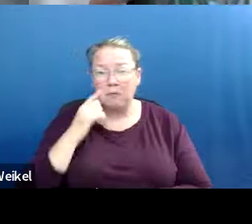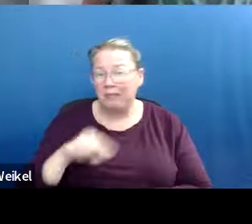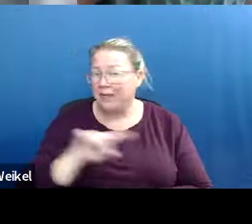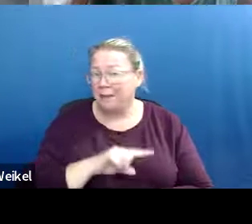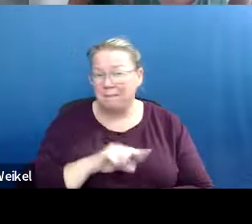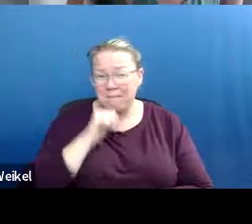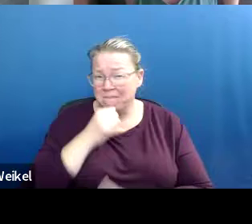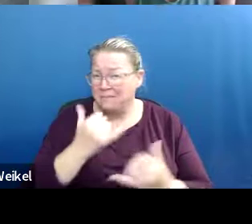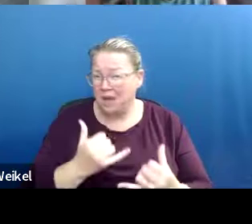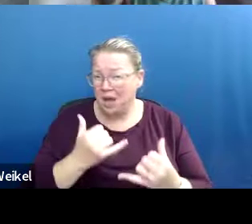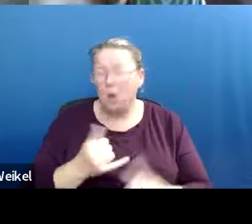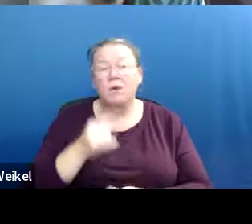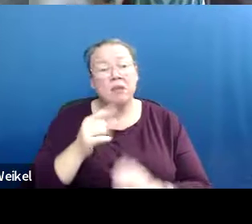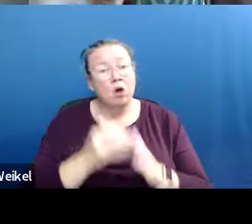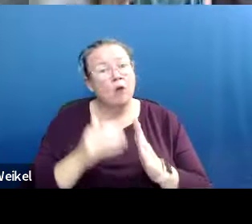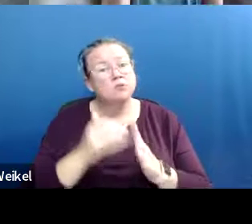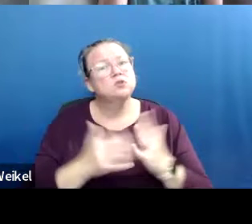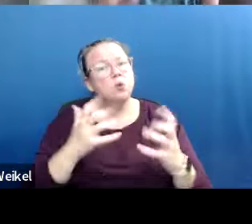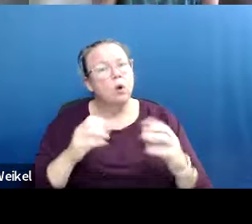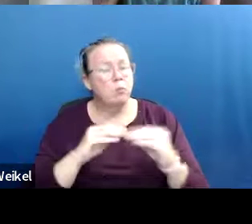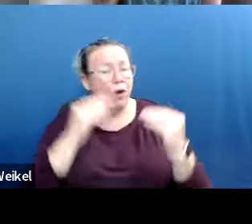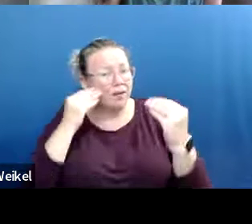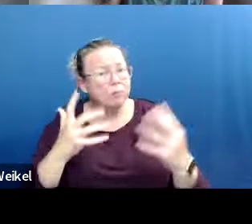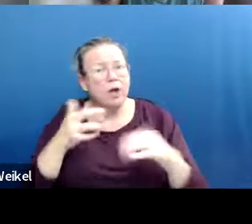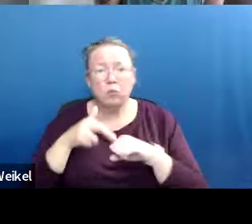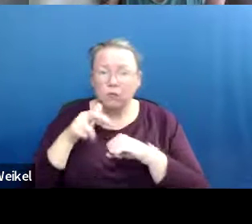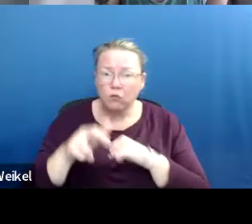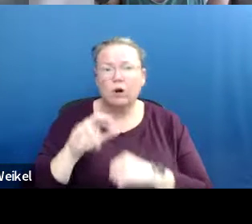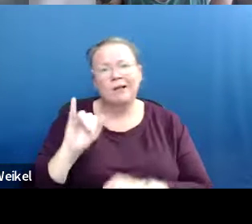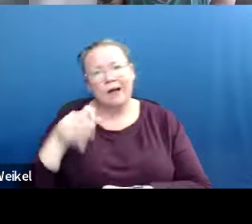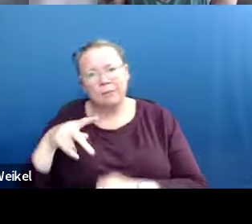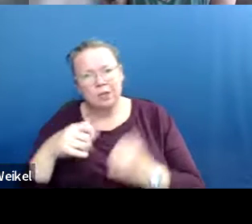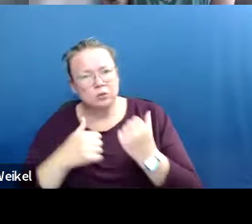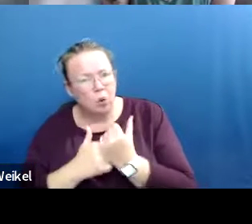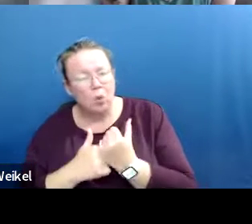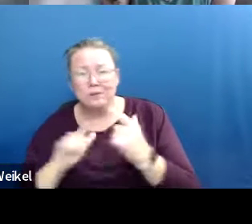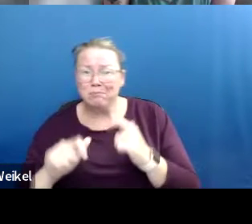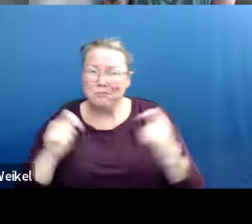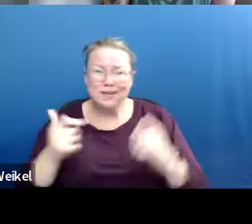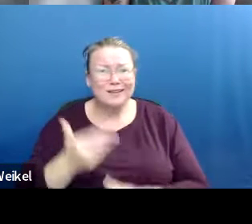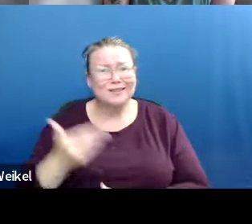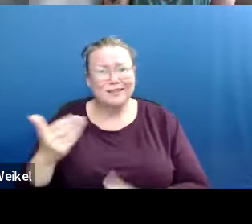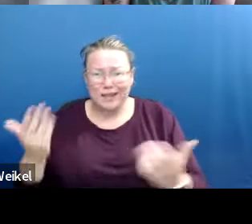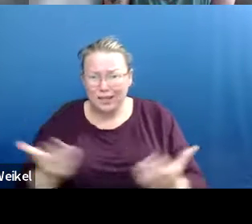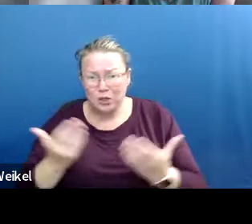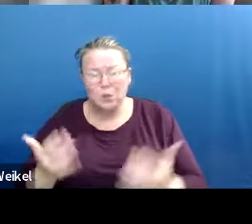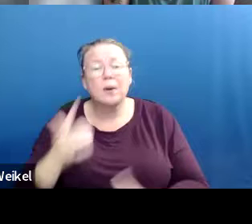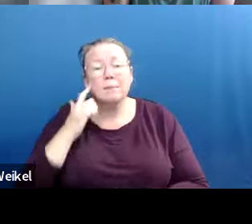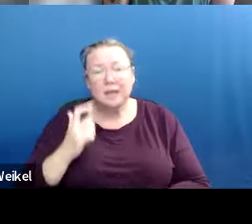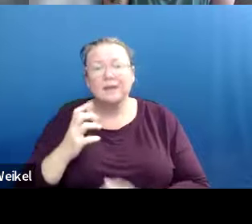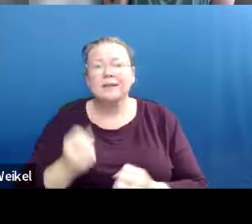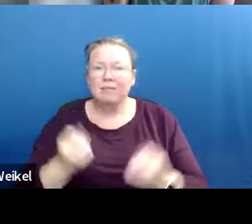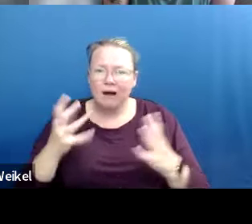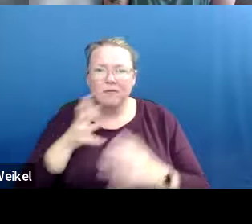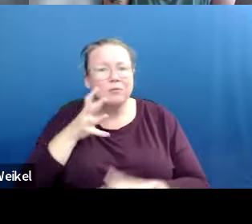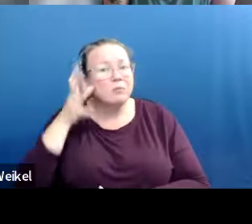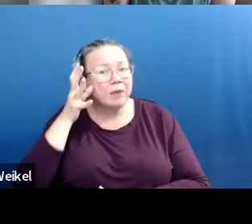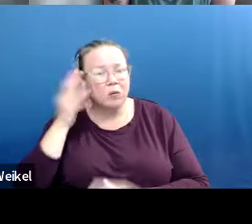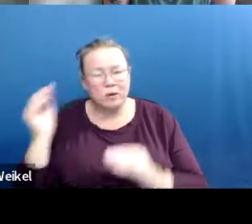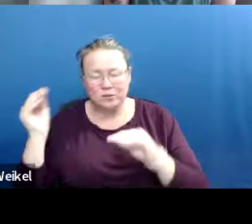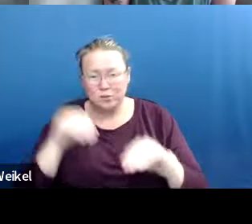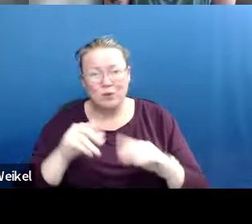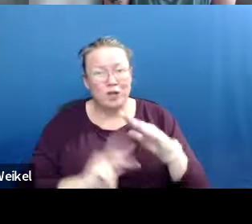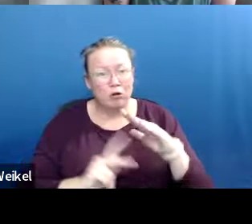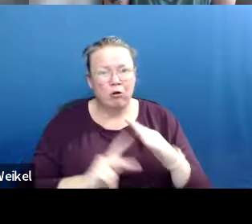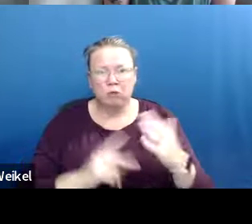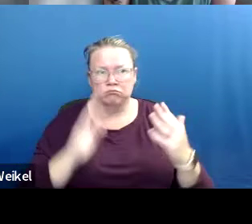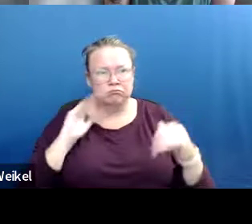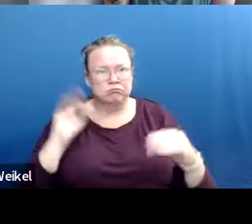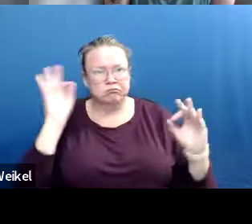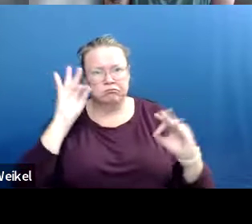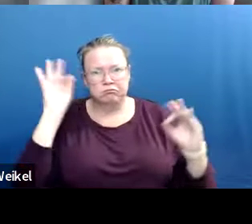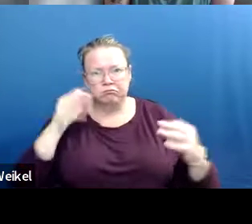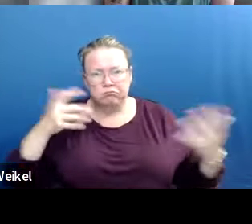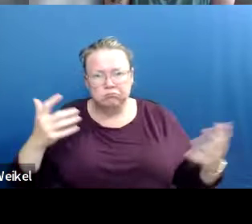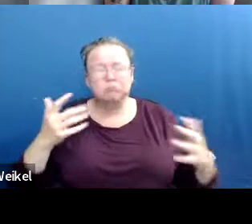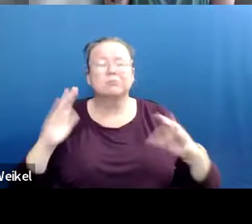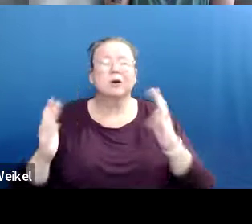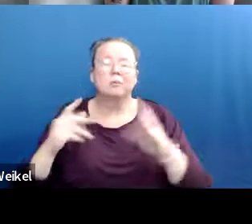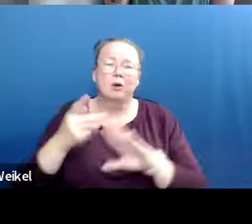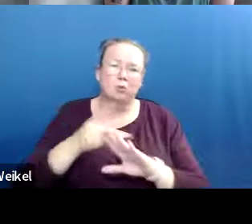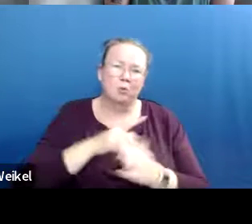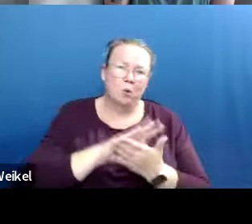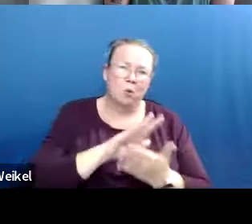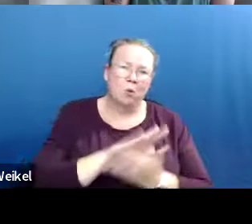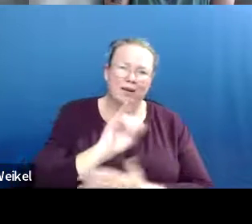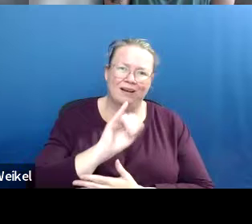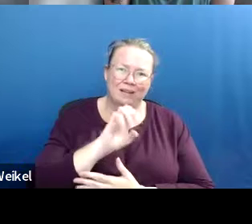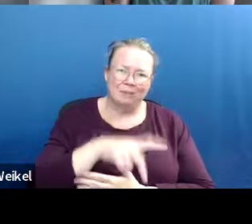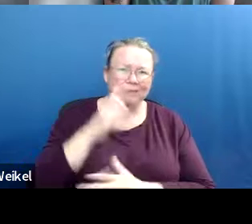Kayla Robertson: They often are looking for a lot of information and referral. The IP support has been a huge thing down here because a lot of the parents moving into kindergarten don't know what to expect versus the preschool. IPS, because they are different.